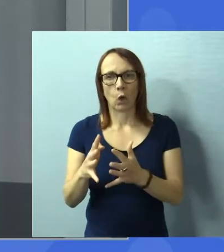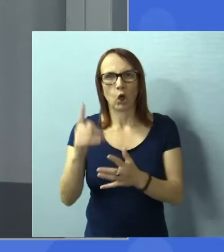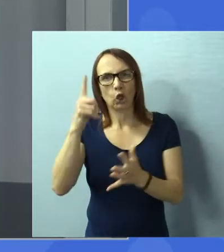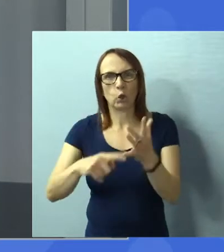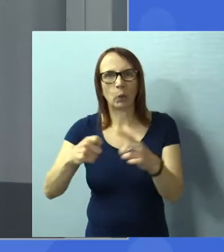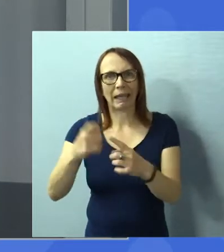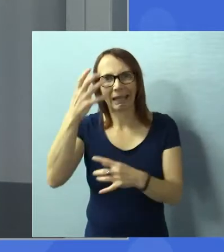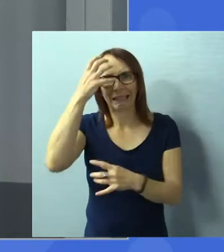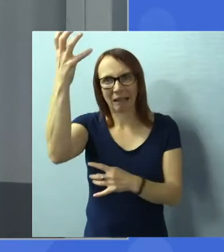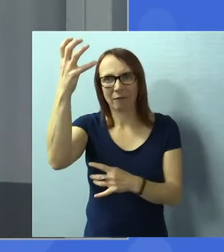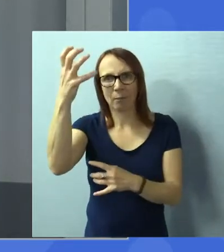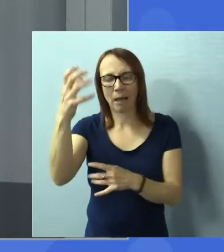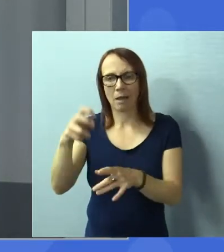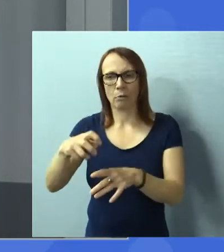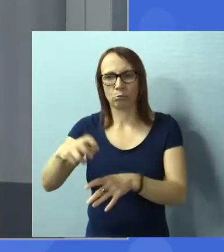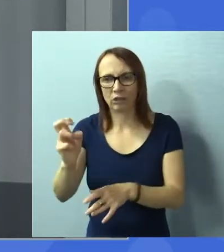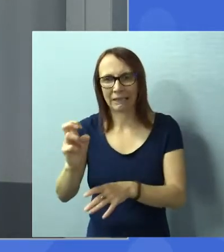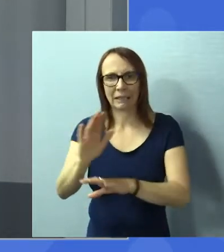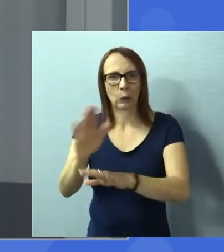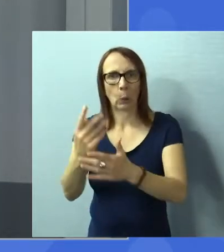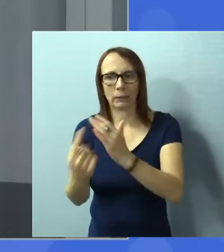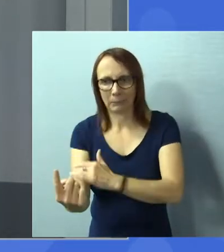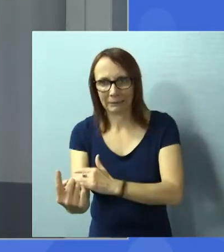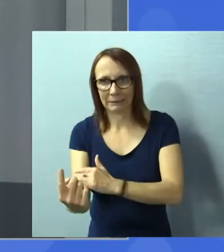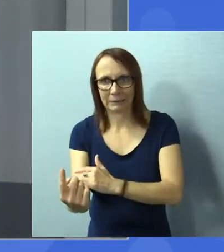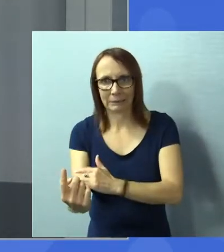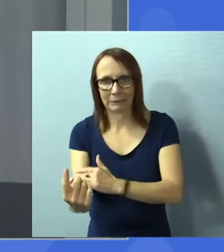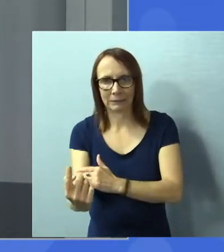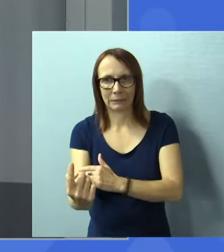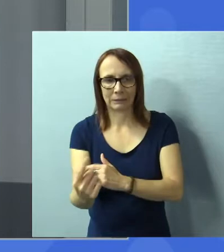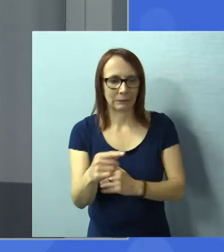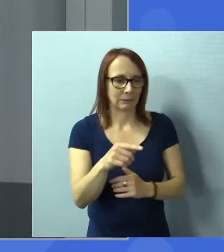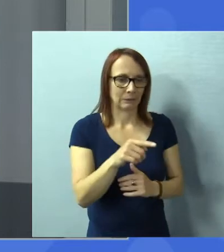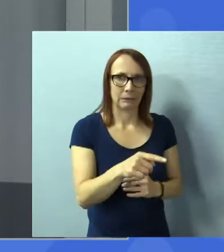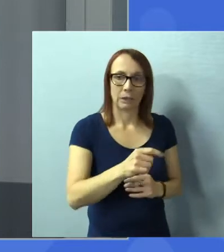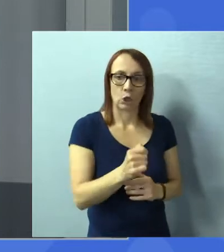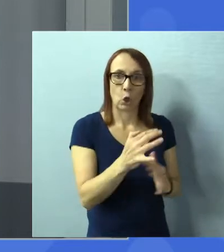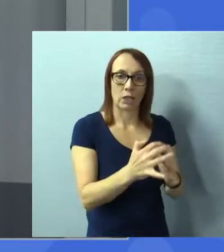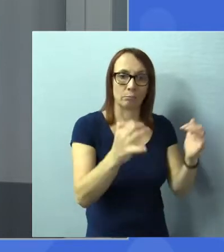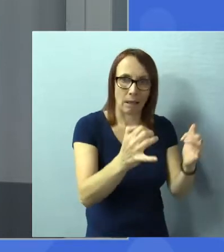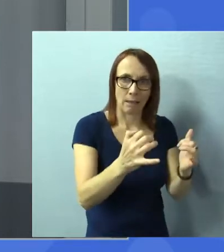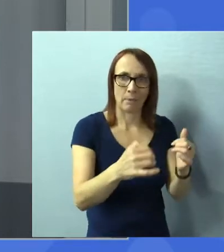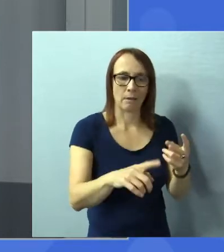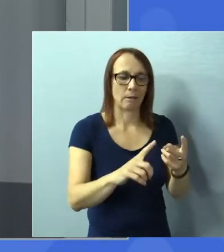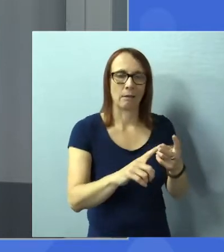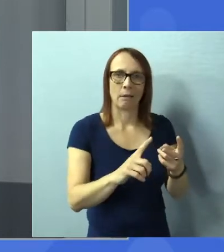against the pro-independence anti bricks at majority in both the Scottish Parliament and in Westminster and sets the scene from major